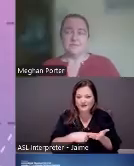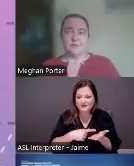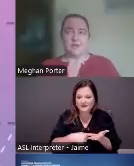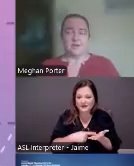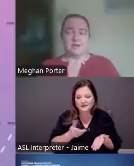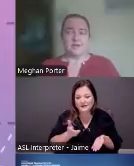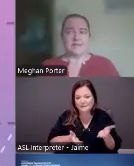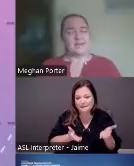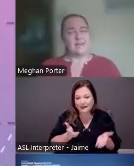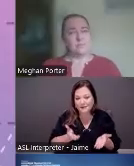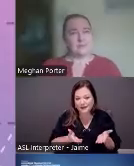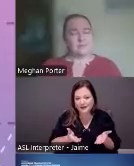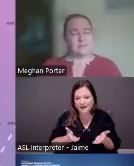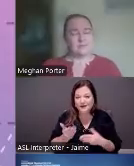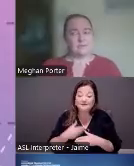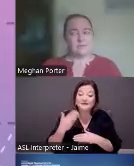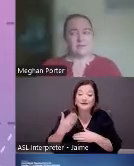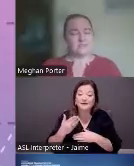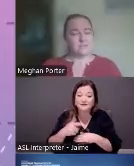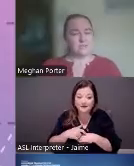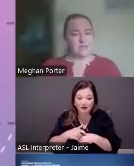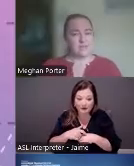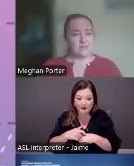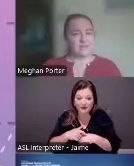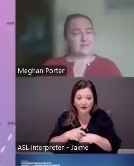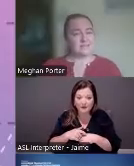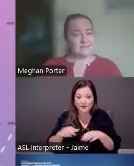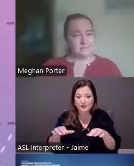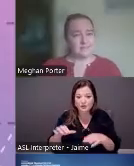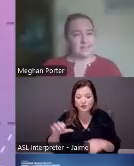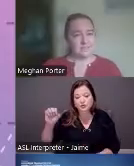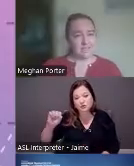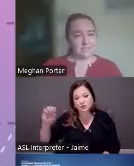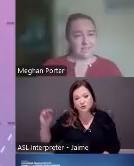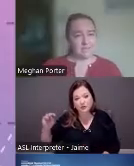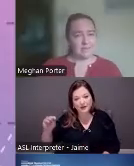for next time we do a social media accessibility education campaign.